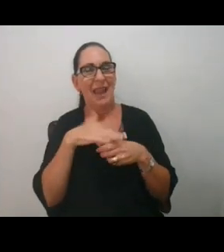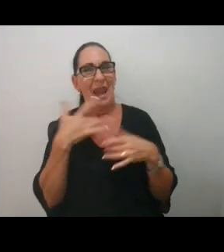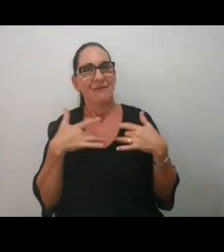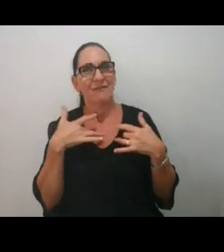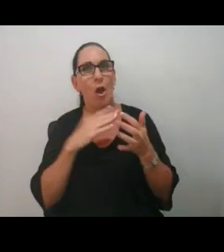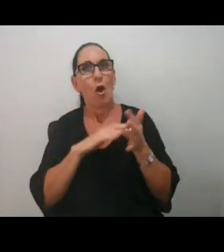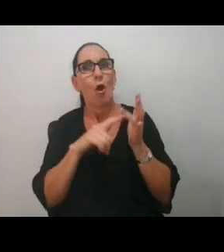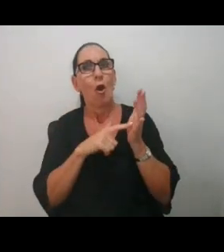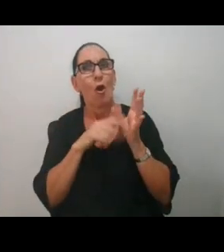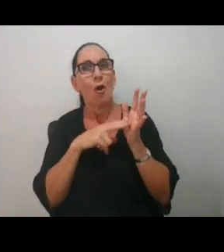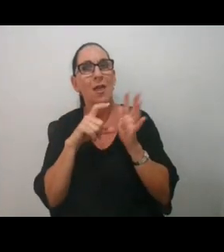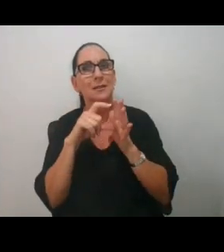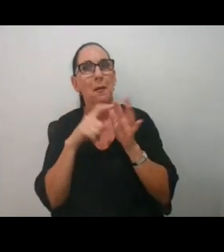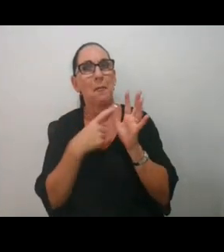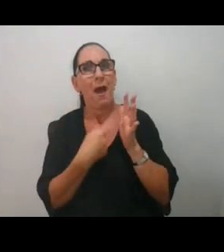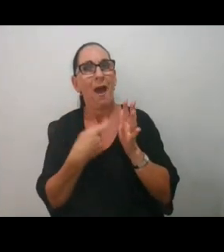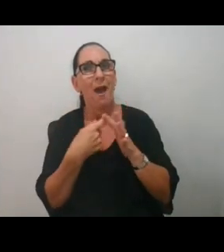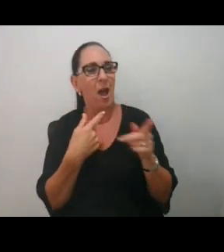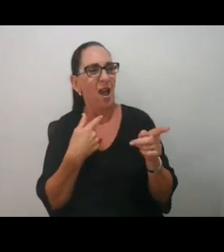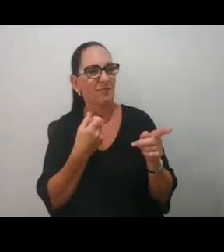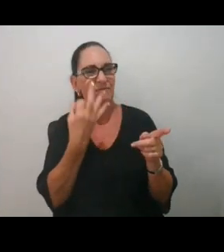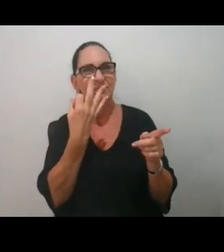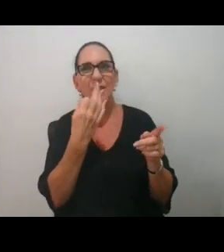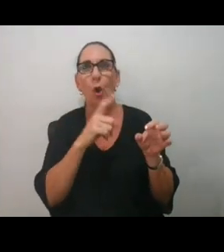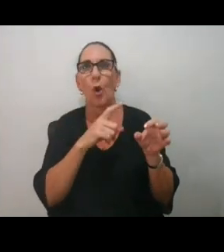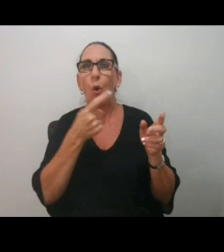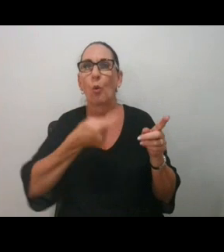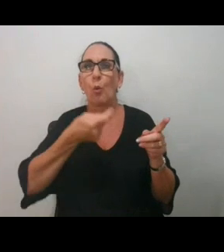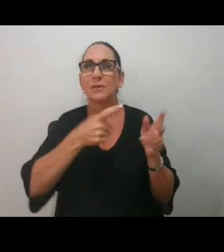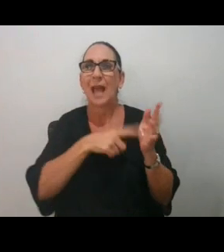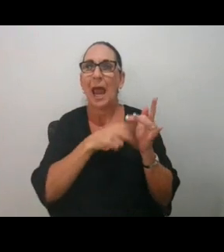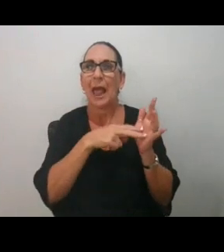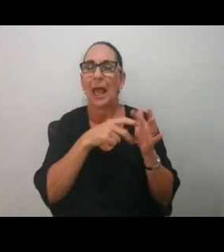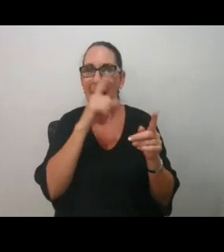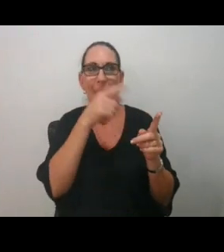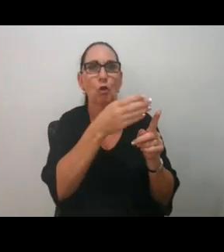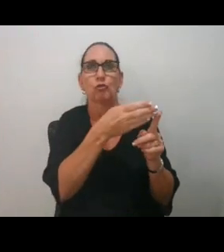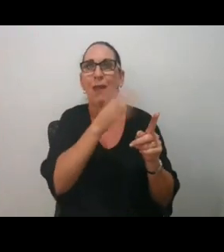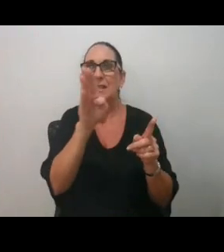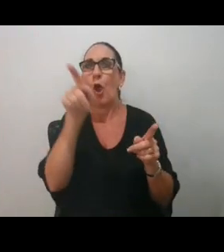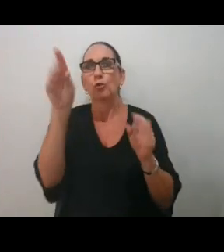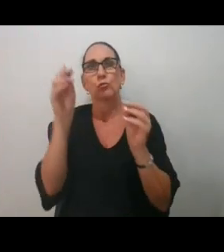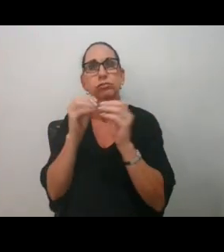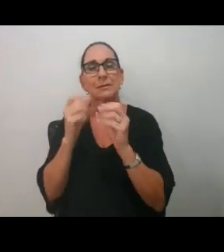come to Court Link they can transfer their charges to um to Brisbane for that purpose